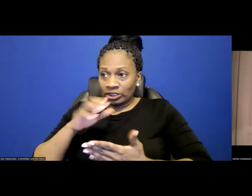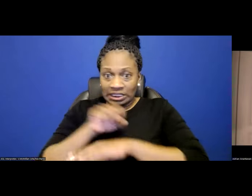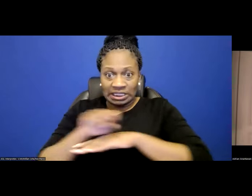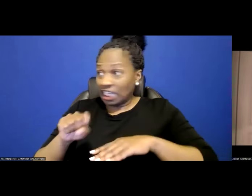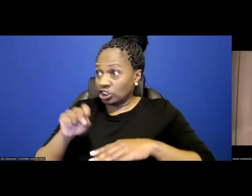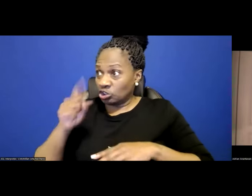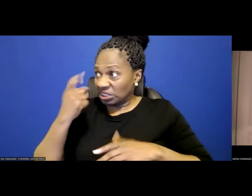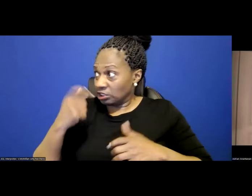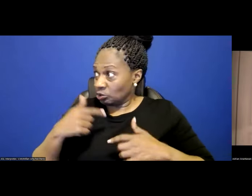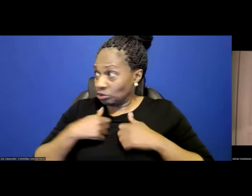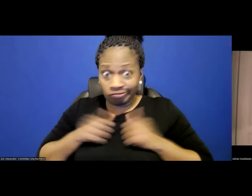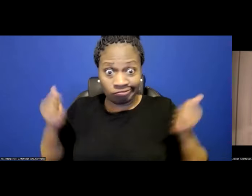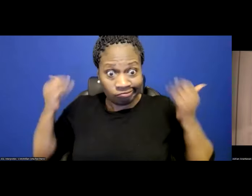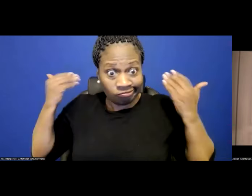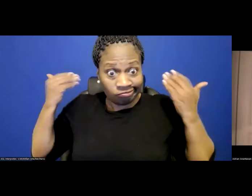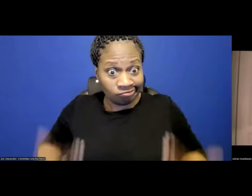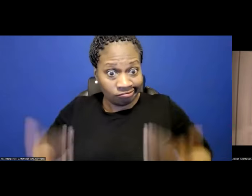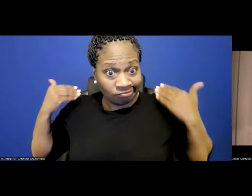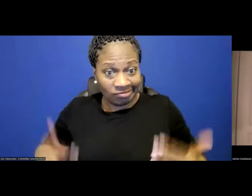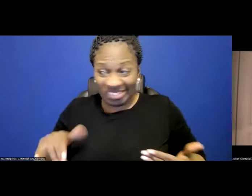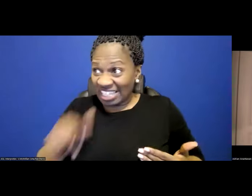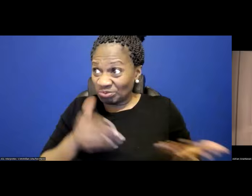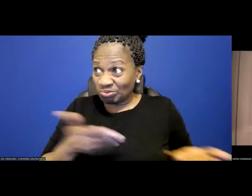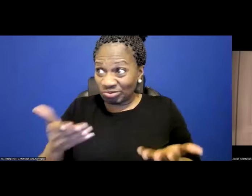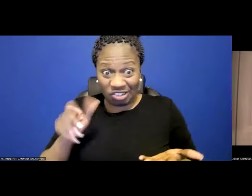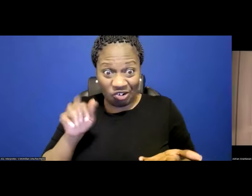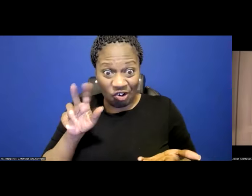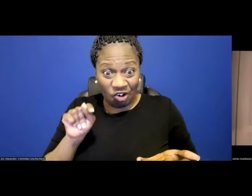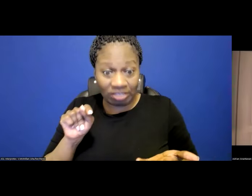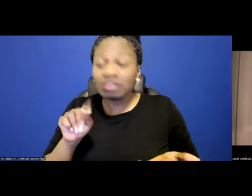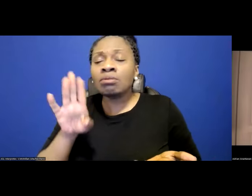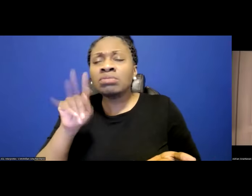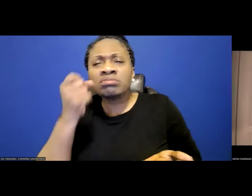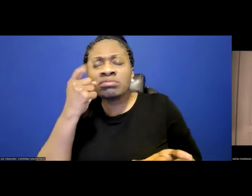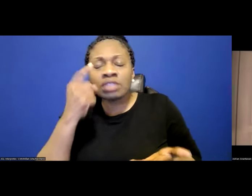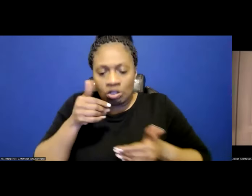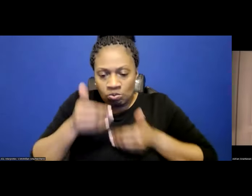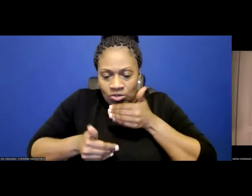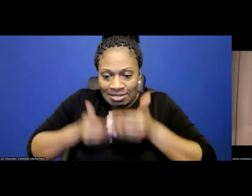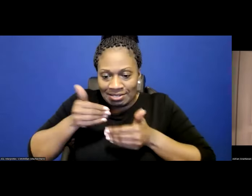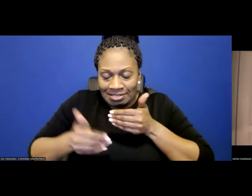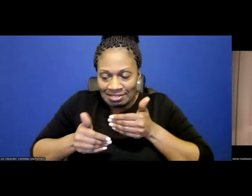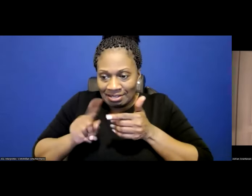That is what great art is, in the end. But it's really the process up until there